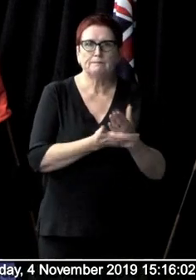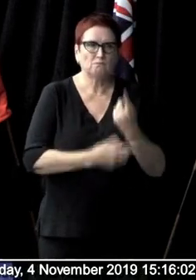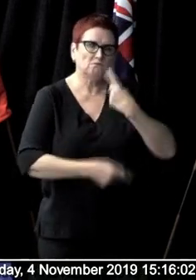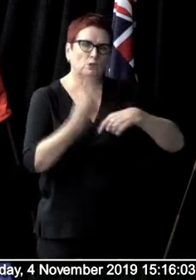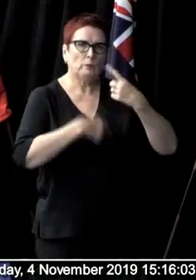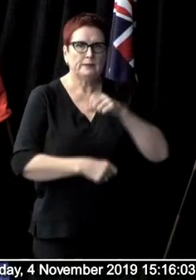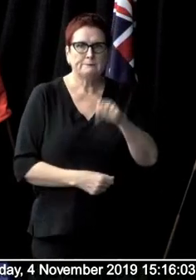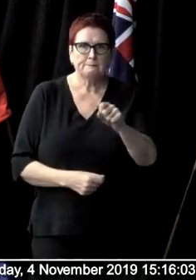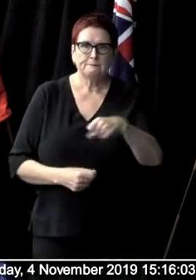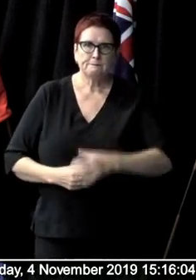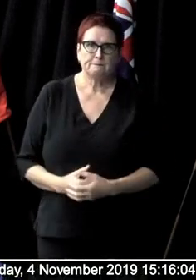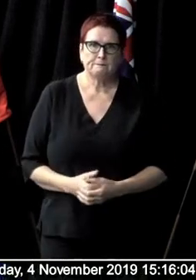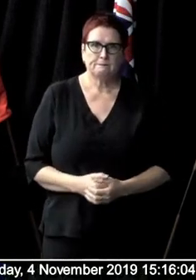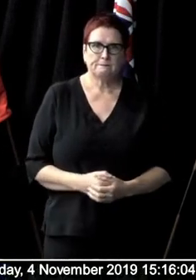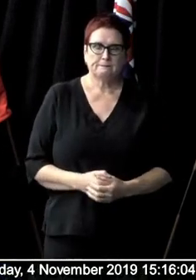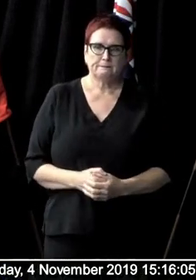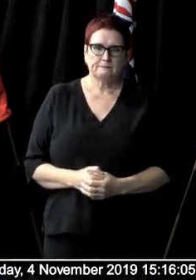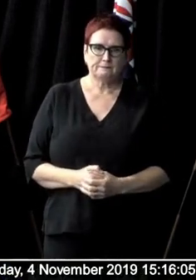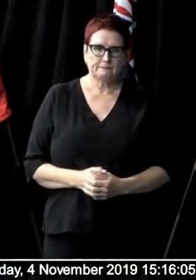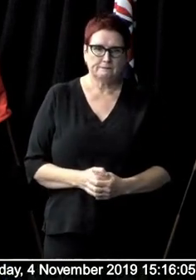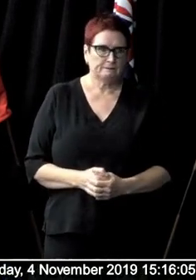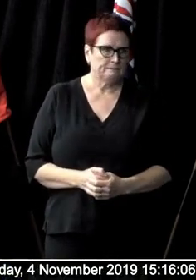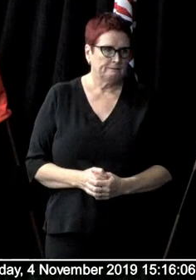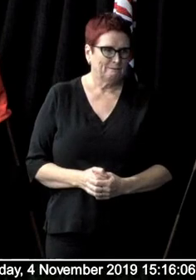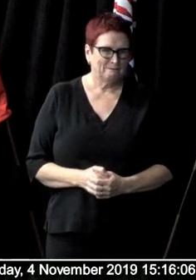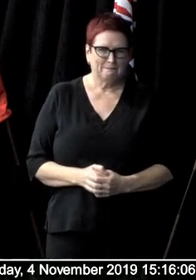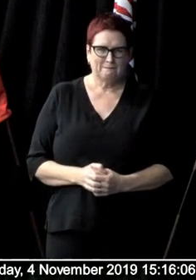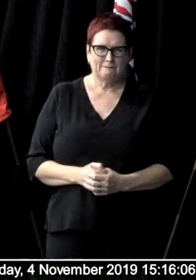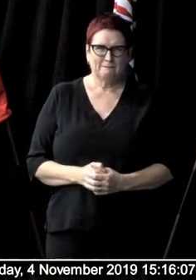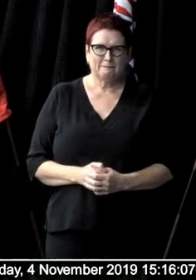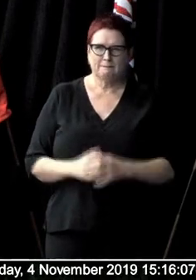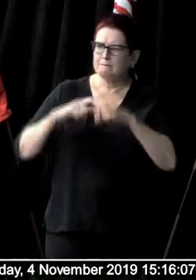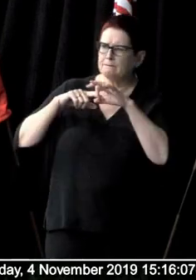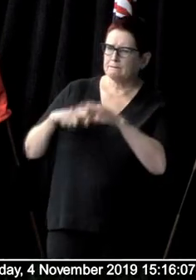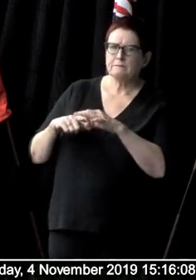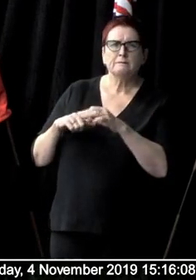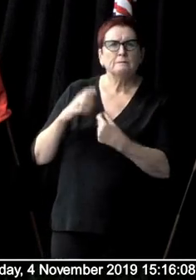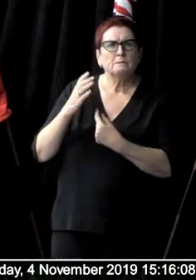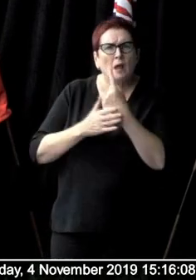Have you had occasions where a child has been hurt